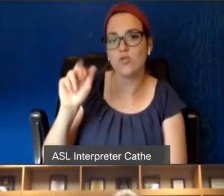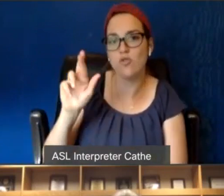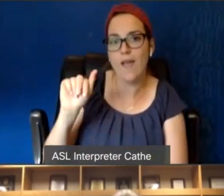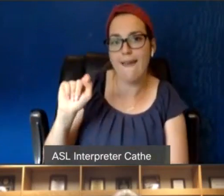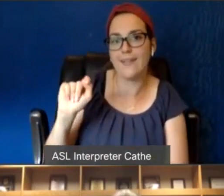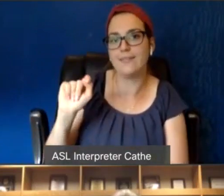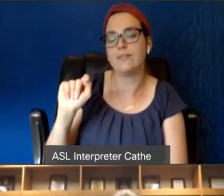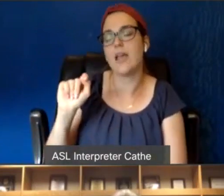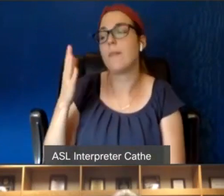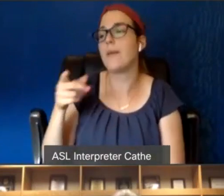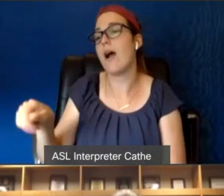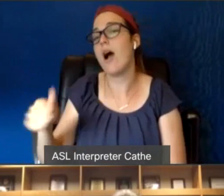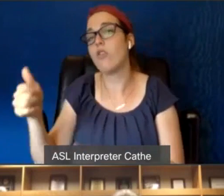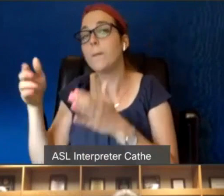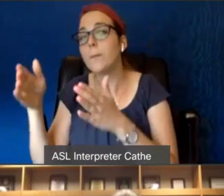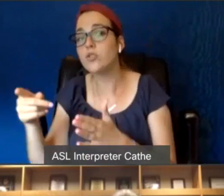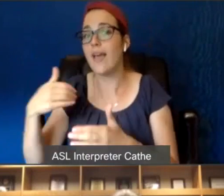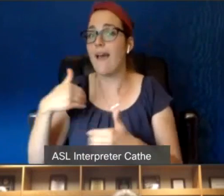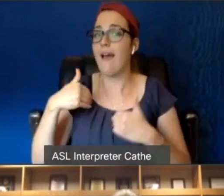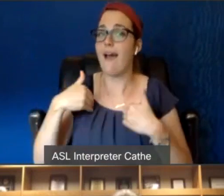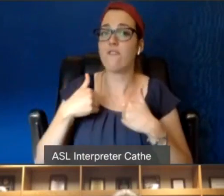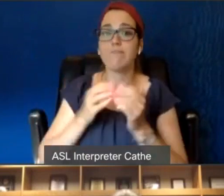to help the community in a way you know so.